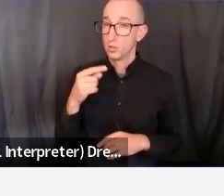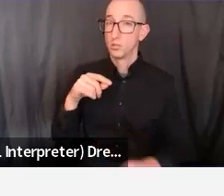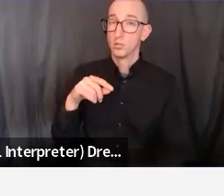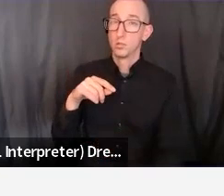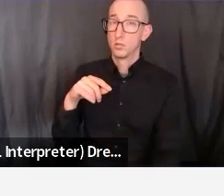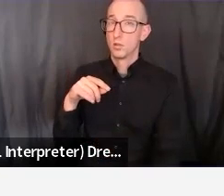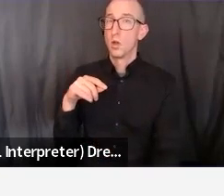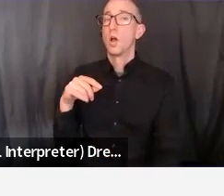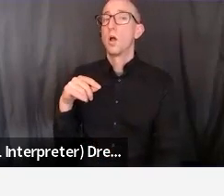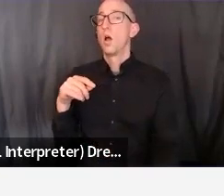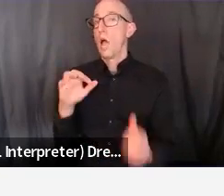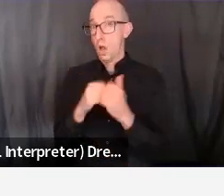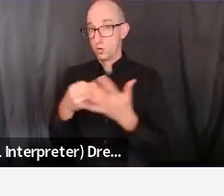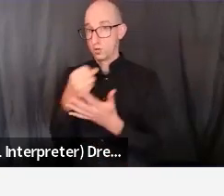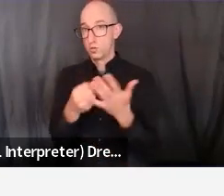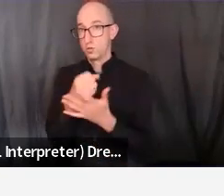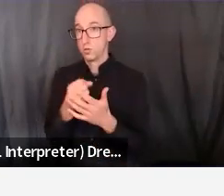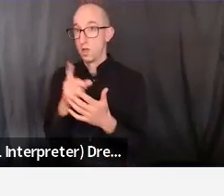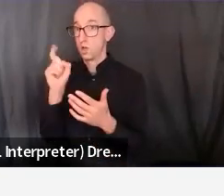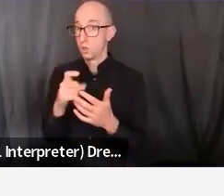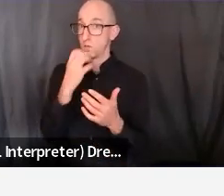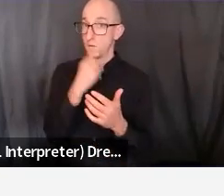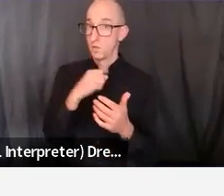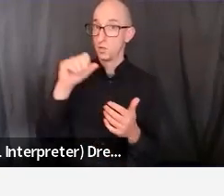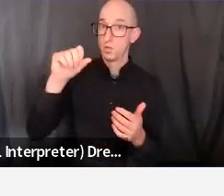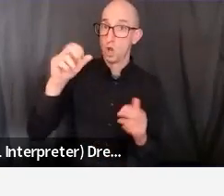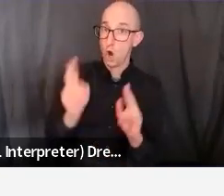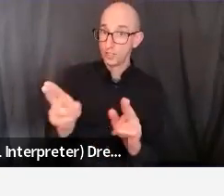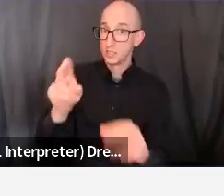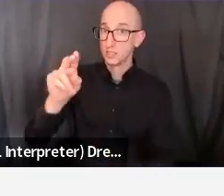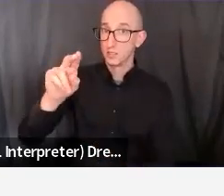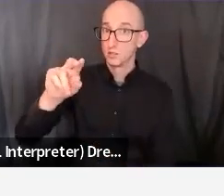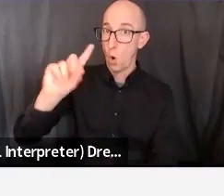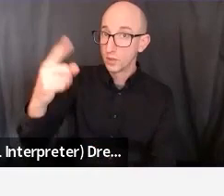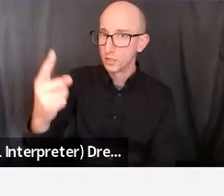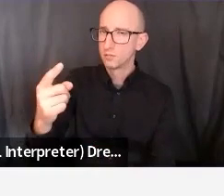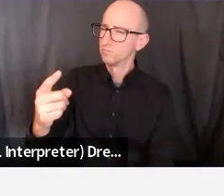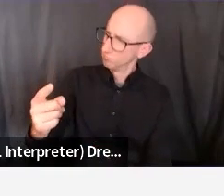go ahead and get registered, share it with your networks. But we are pleased to feature a panel